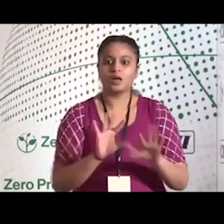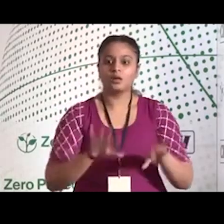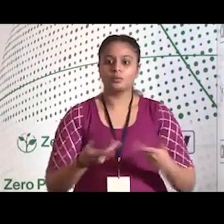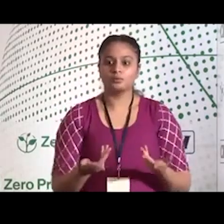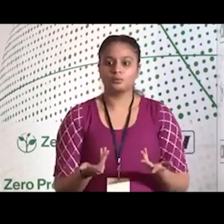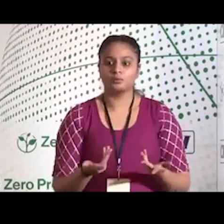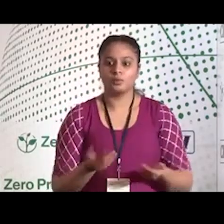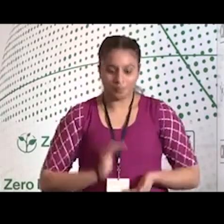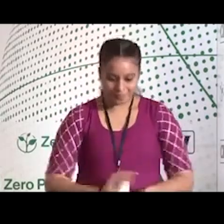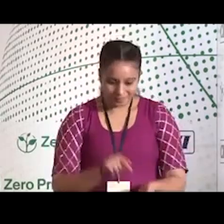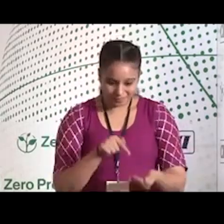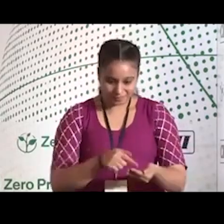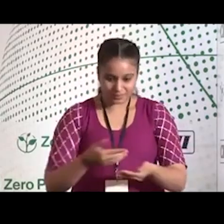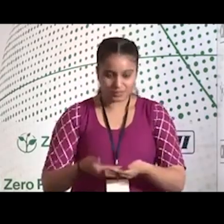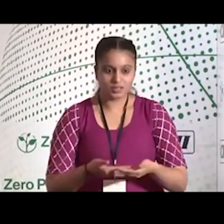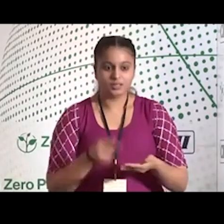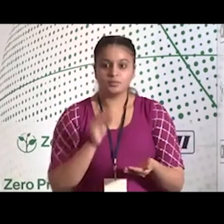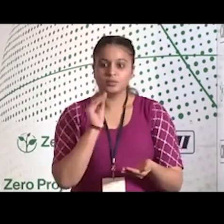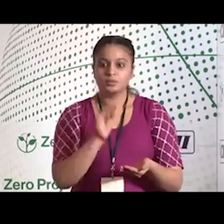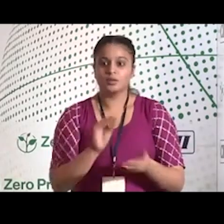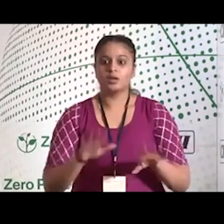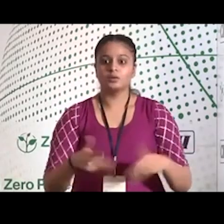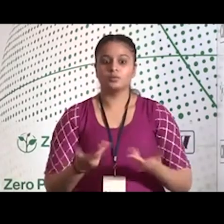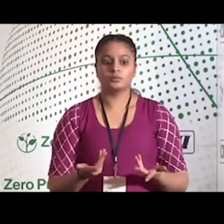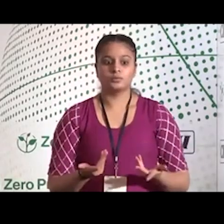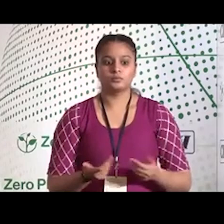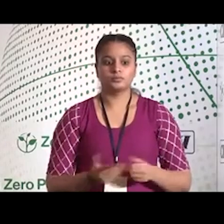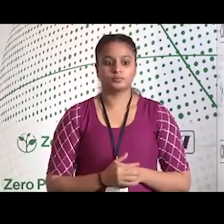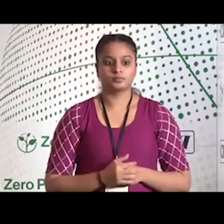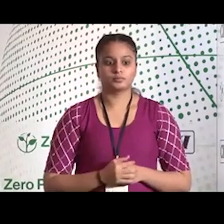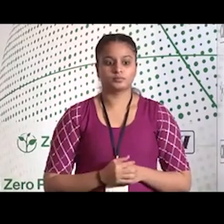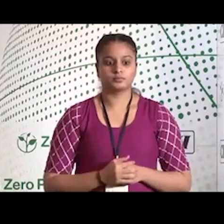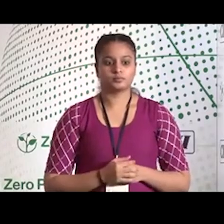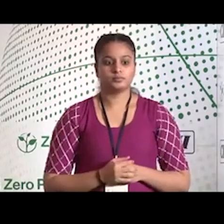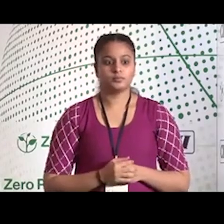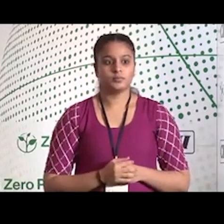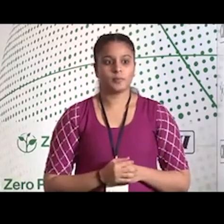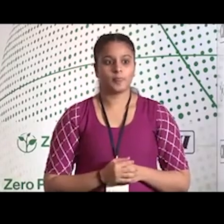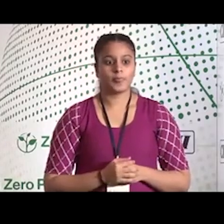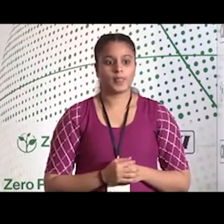going to look after this infant that I had brought into the way term?